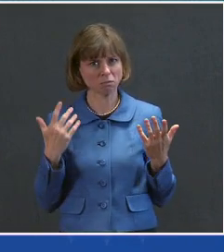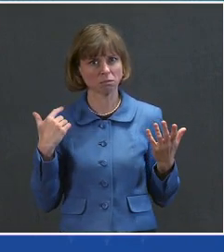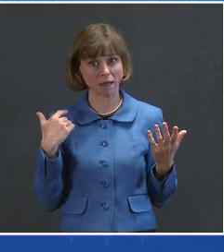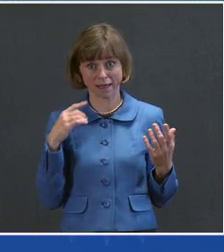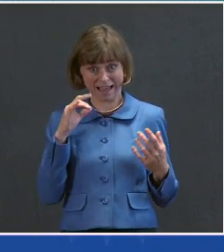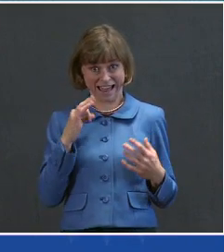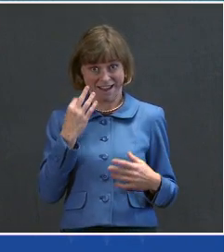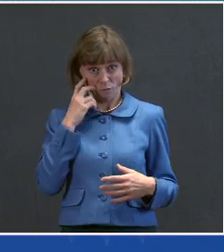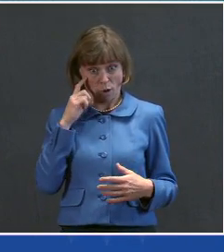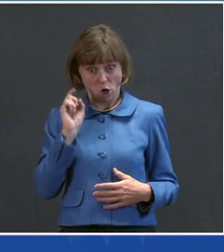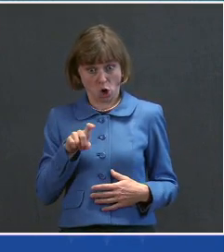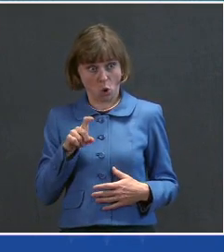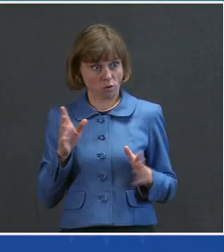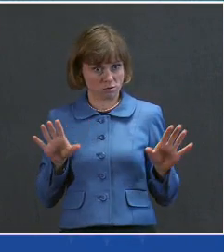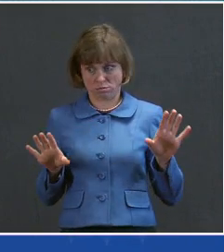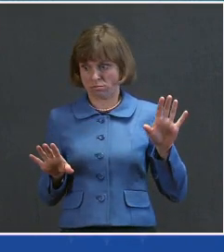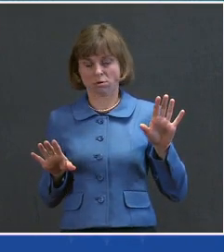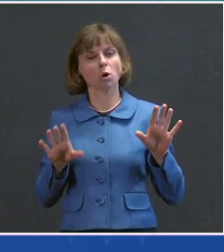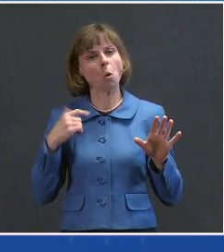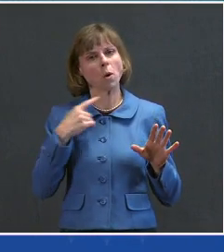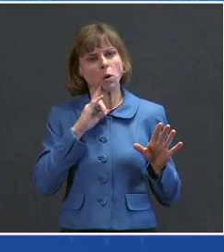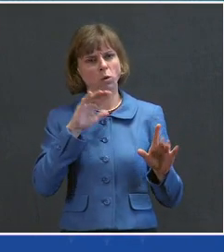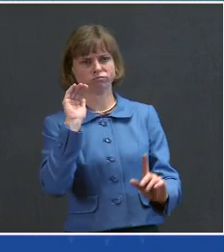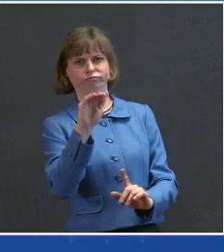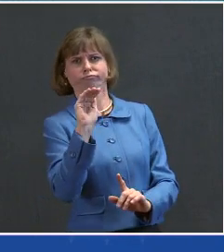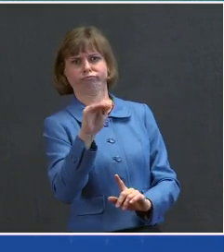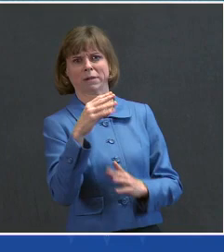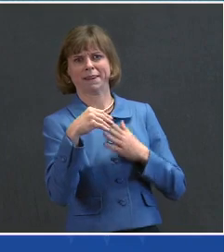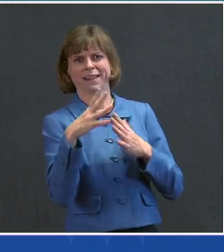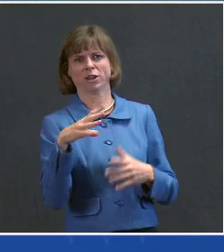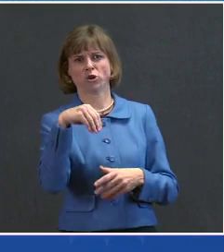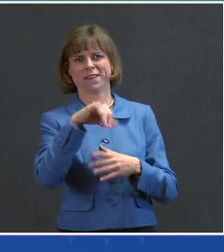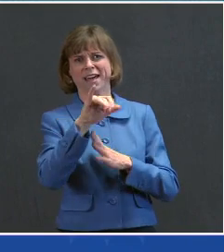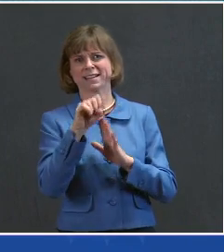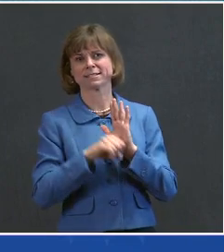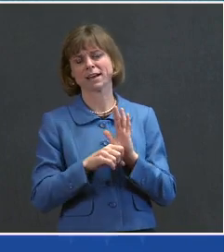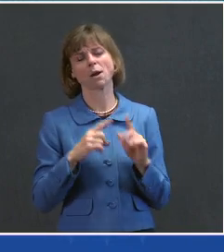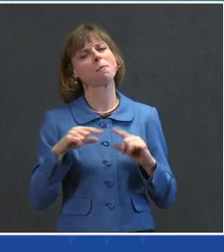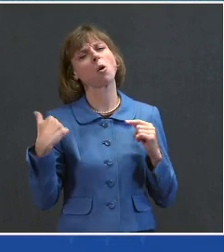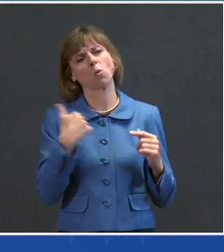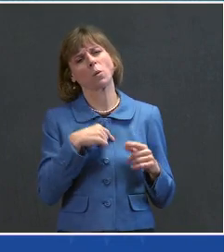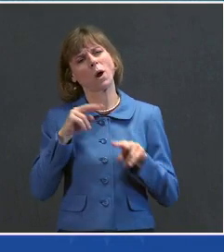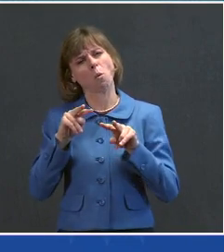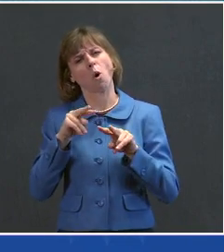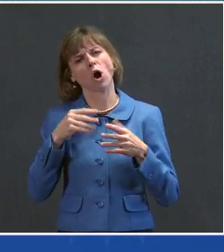with leaders in that state, but it is something that we watch closely. The Press: Are there any examples where that has happened?